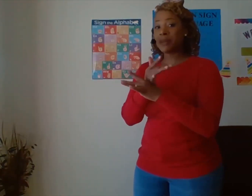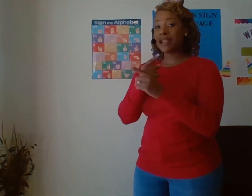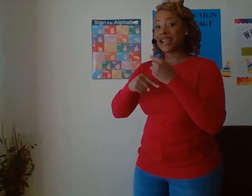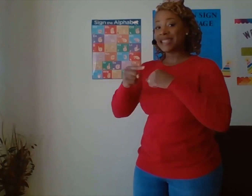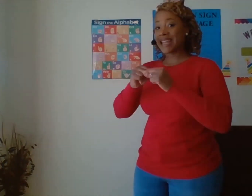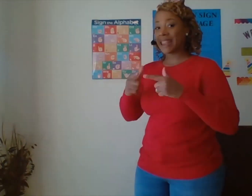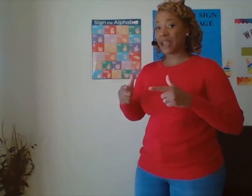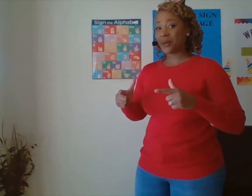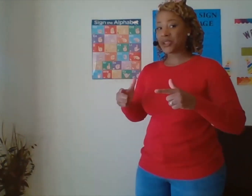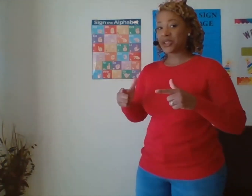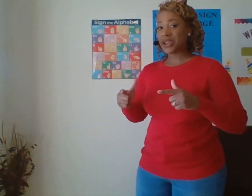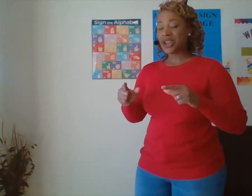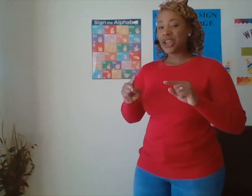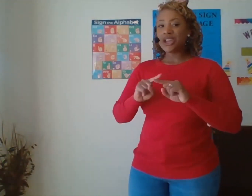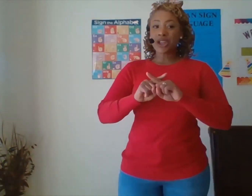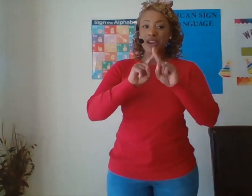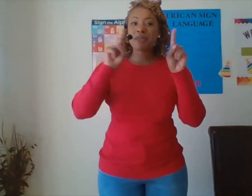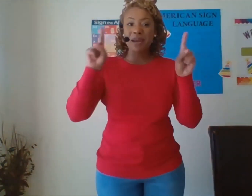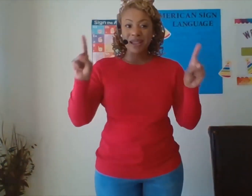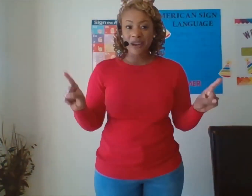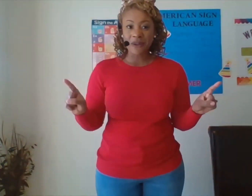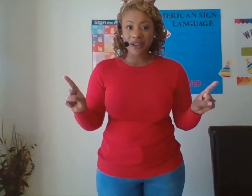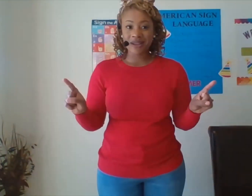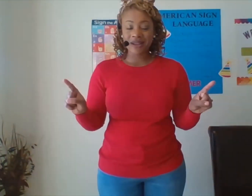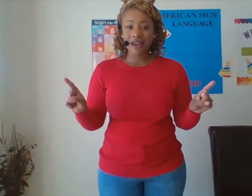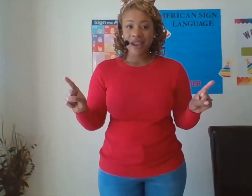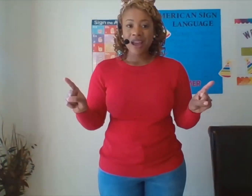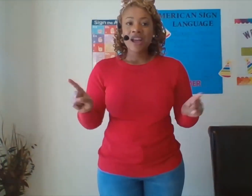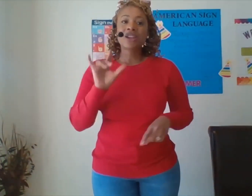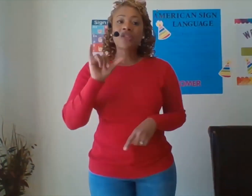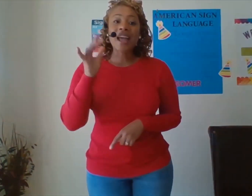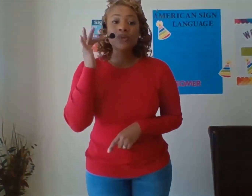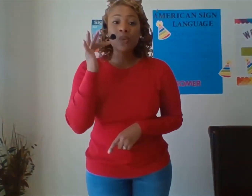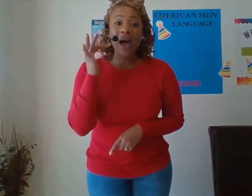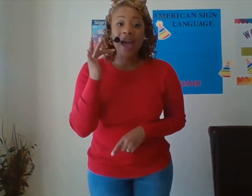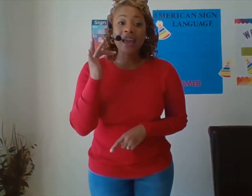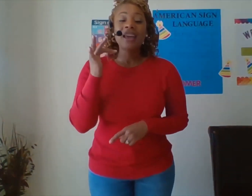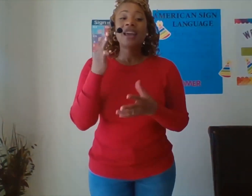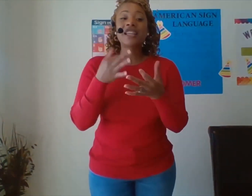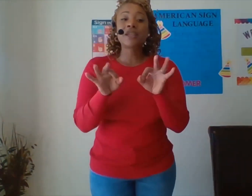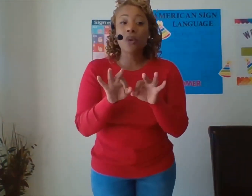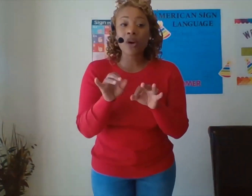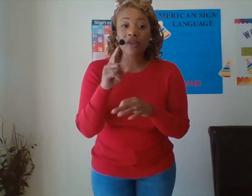sign language so there's a big difference so that's why it's important